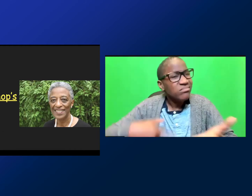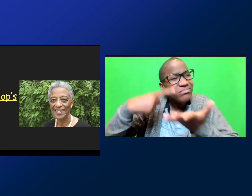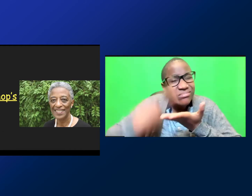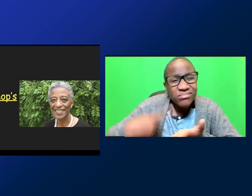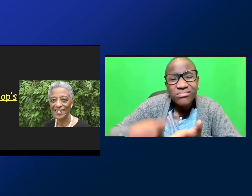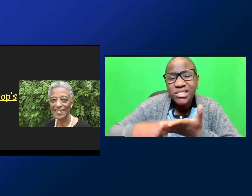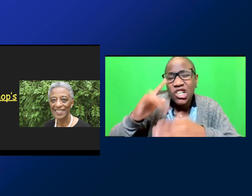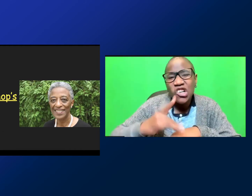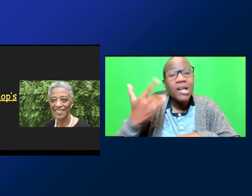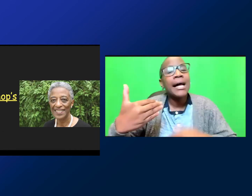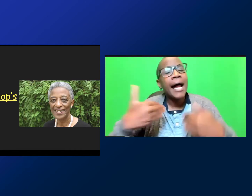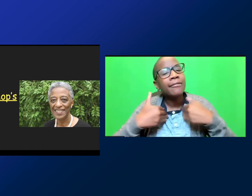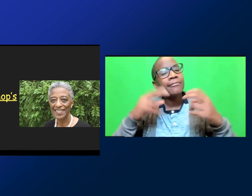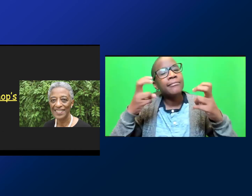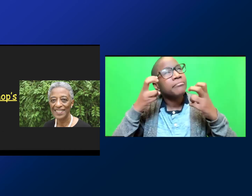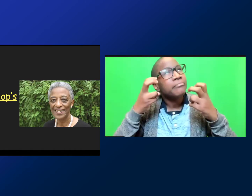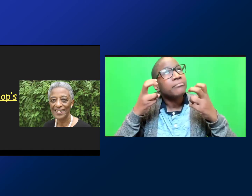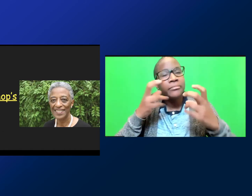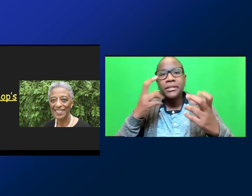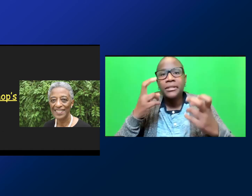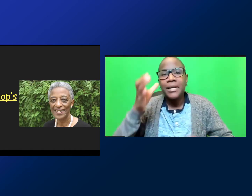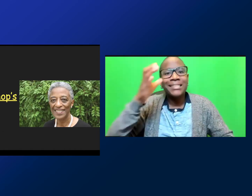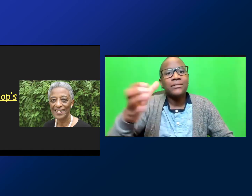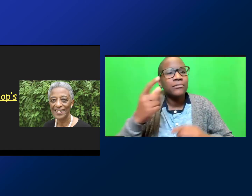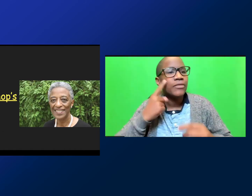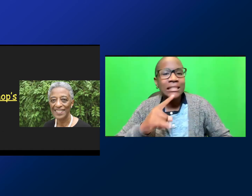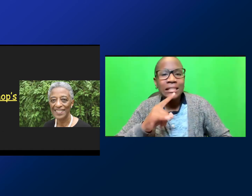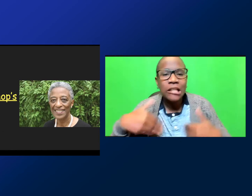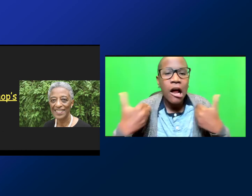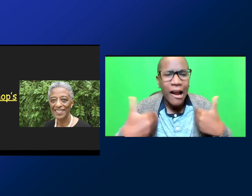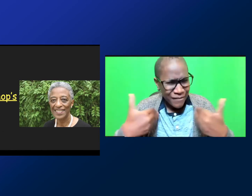them these very important topics instead we should sit down and talk with them about them